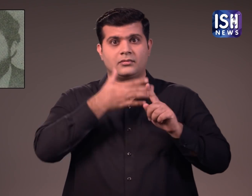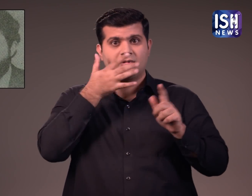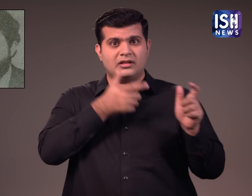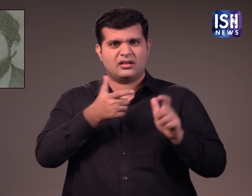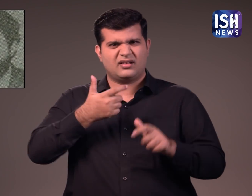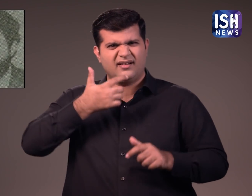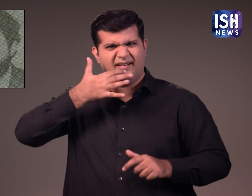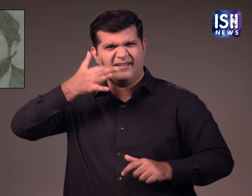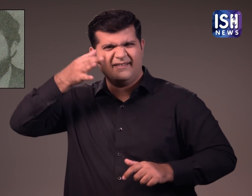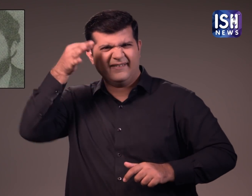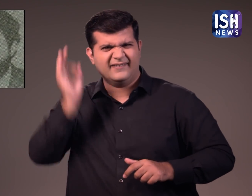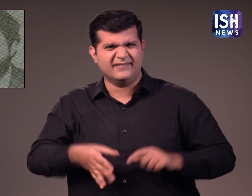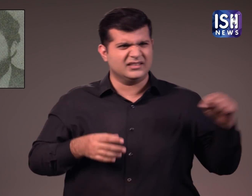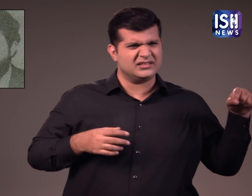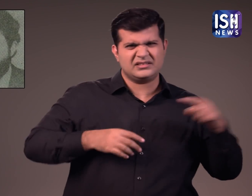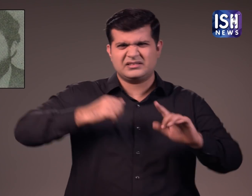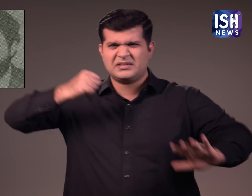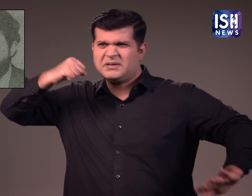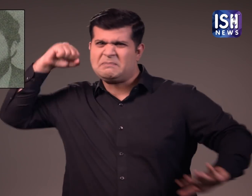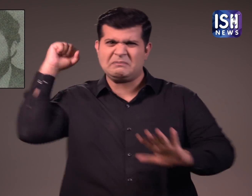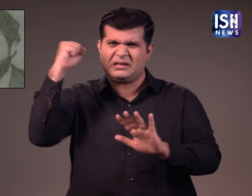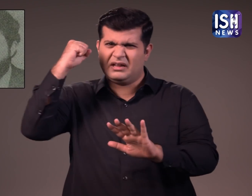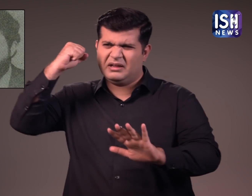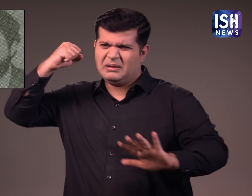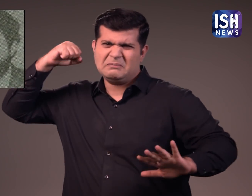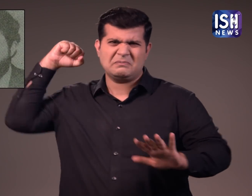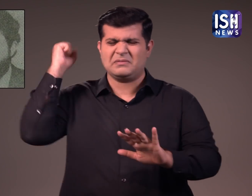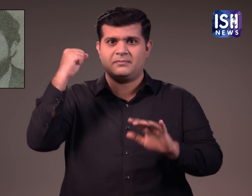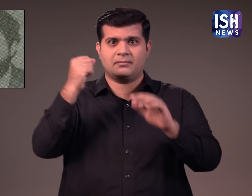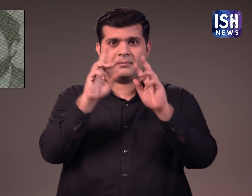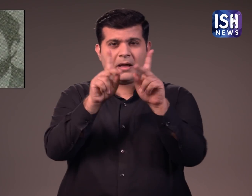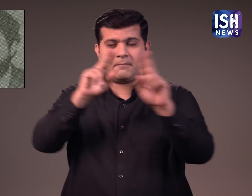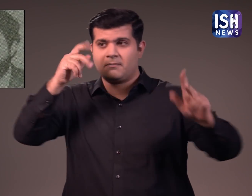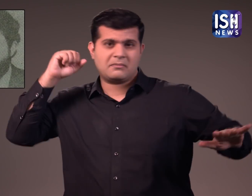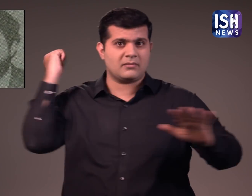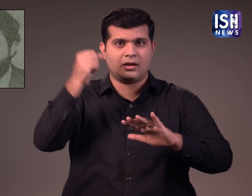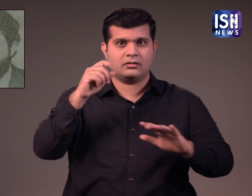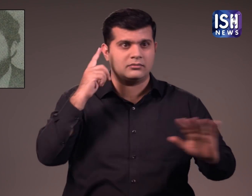However, terrorists had actually banged and broke open the door